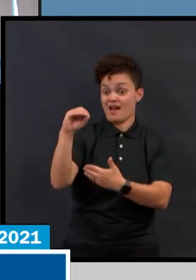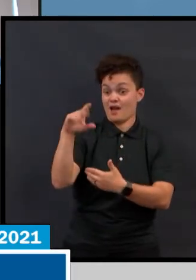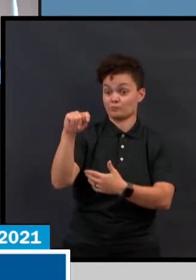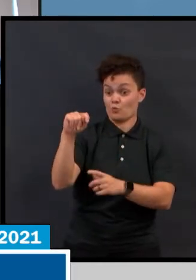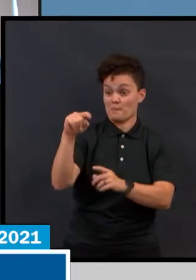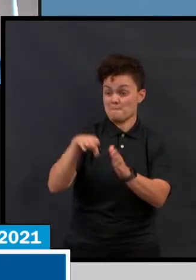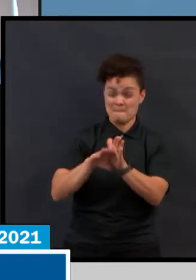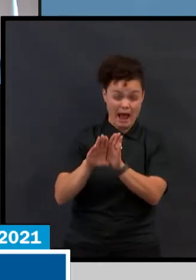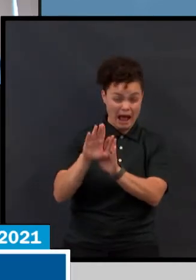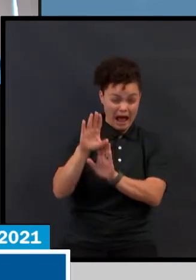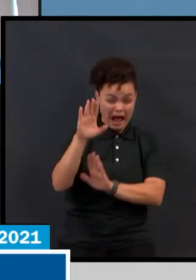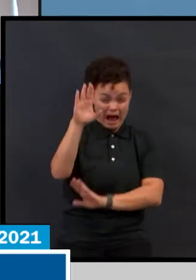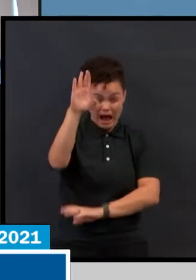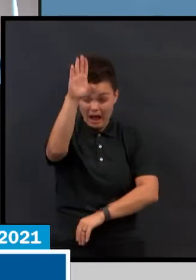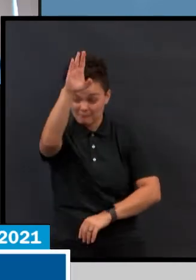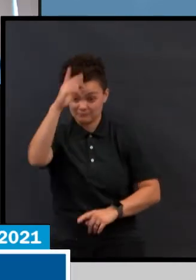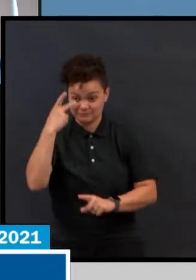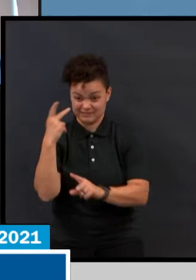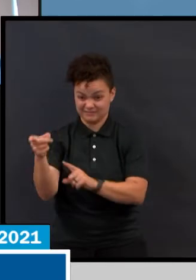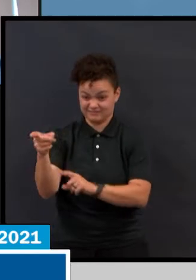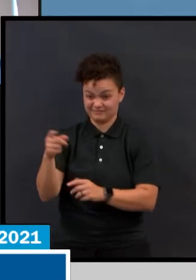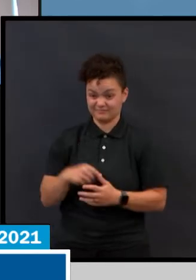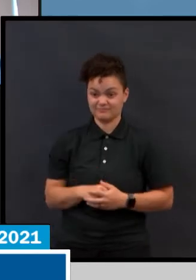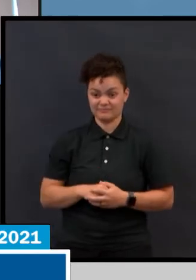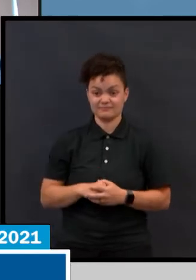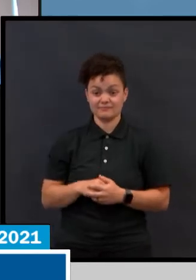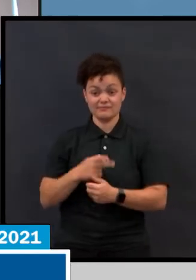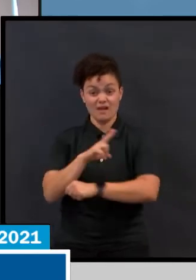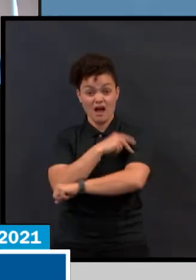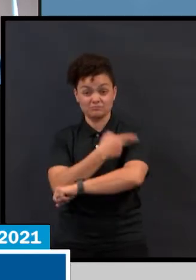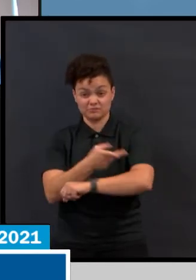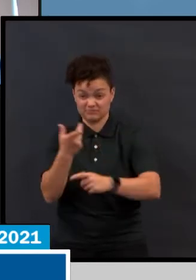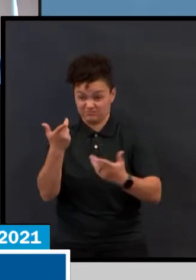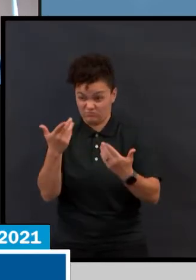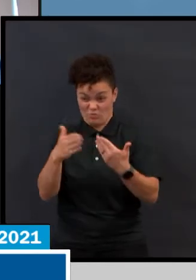very close to the point where hospitals were compromised in the care that they could provide